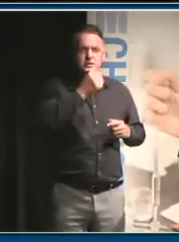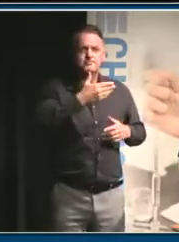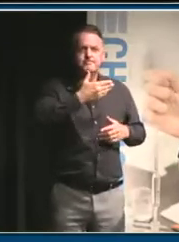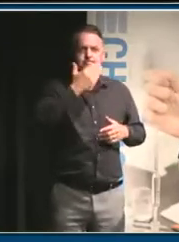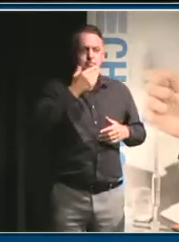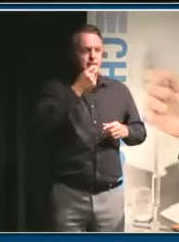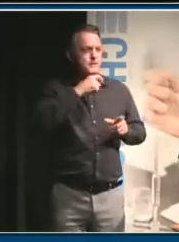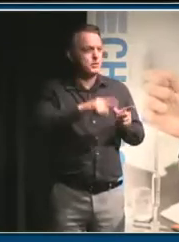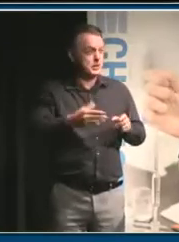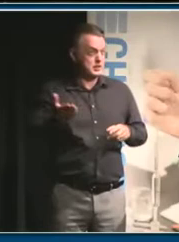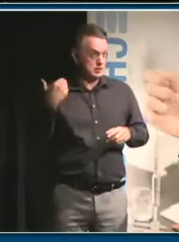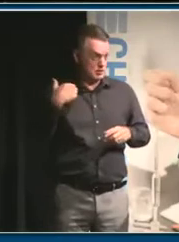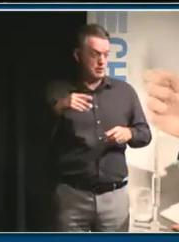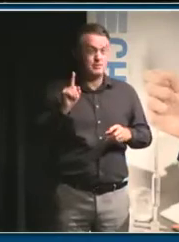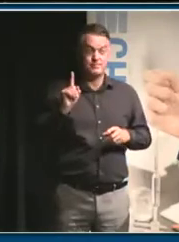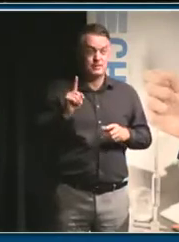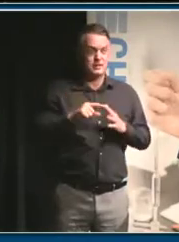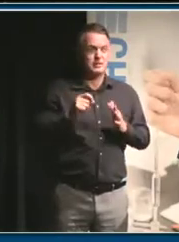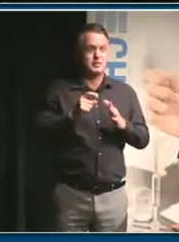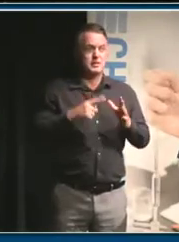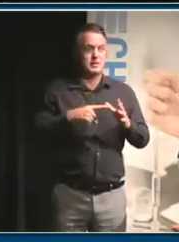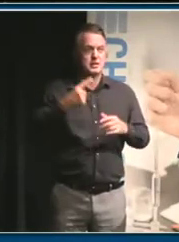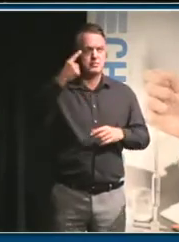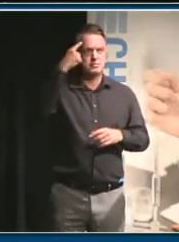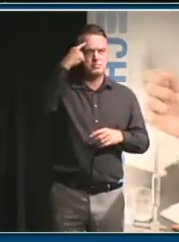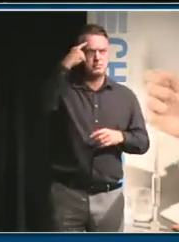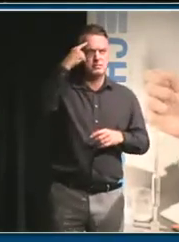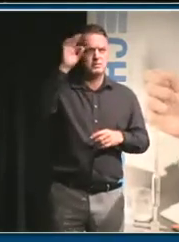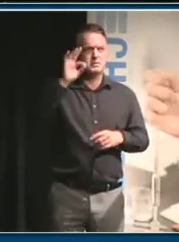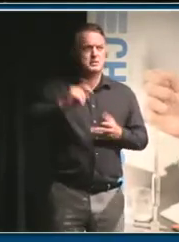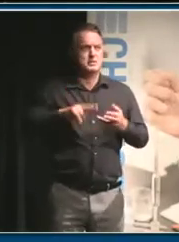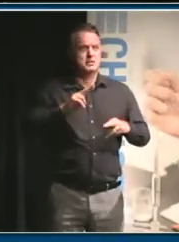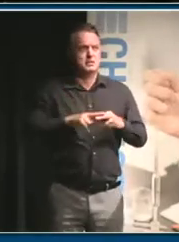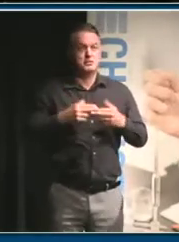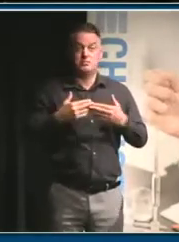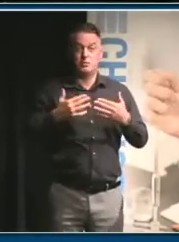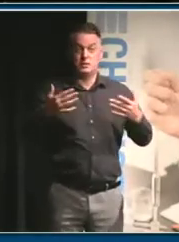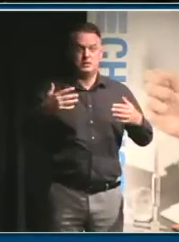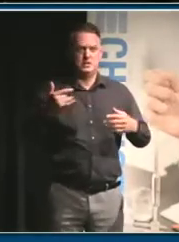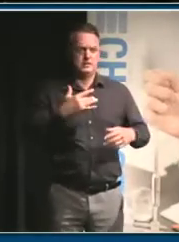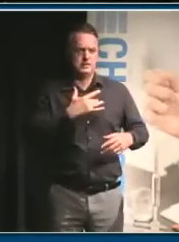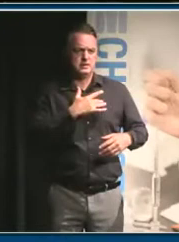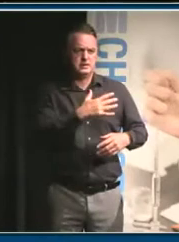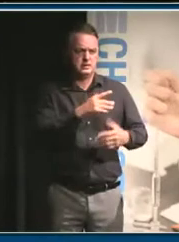Then the EPA realized that a percentage of the population is sensitized to limonene and so all